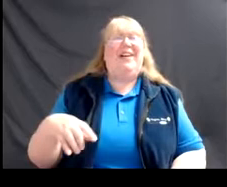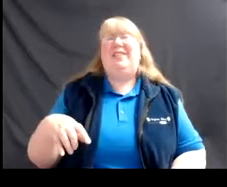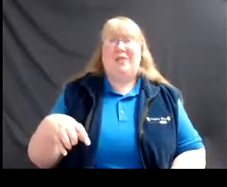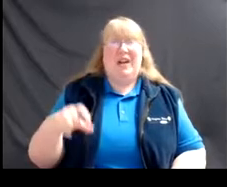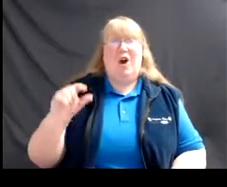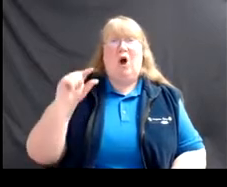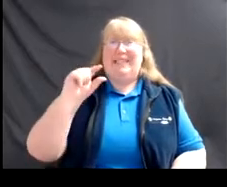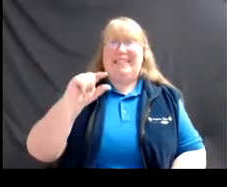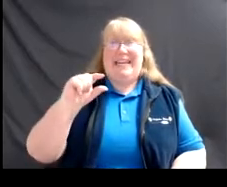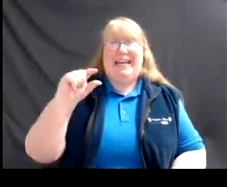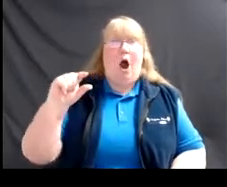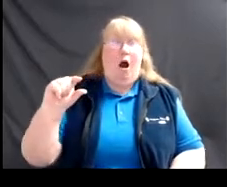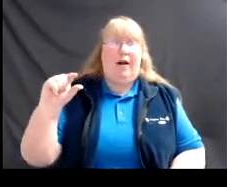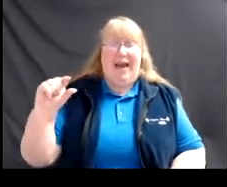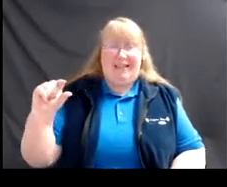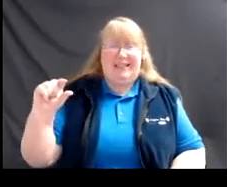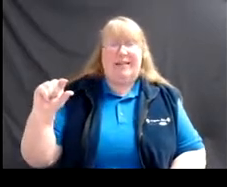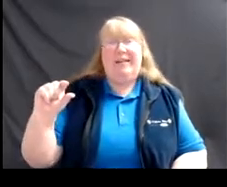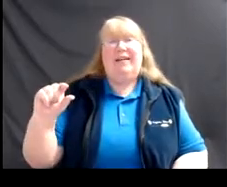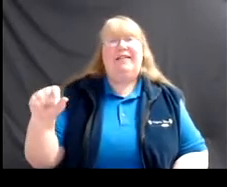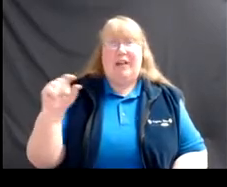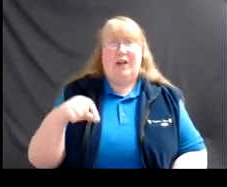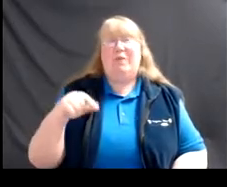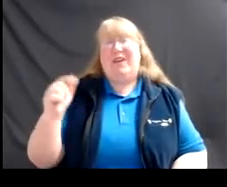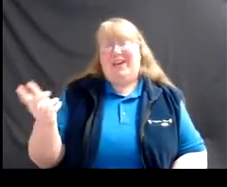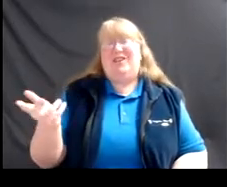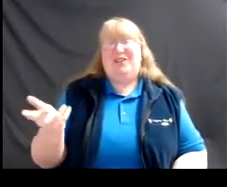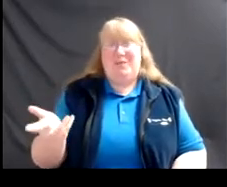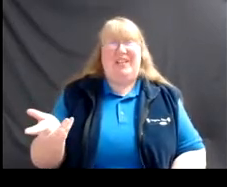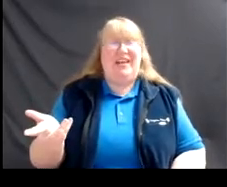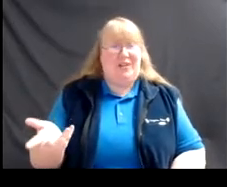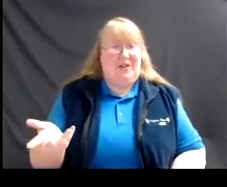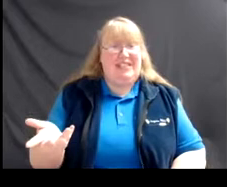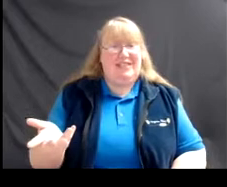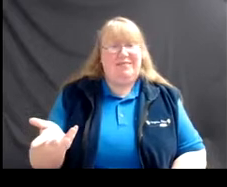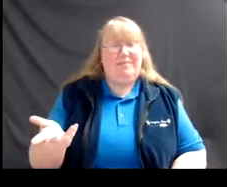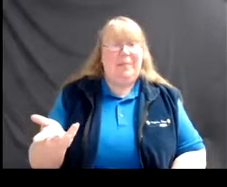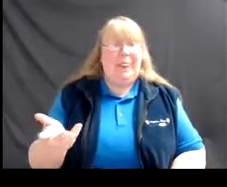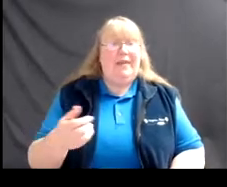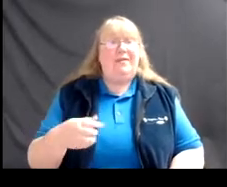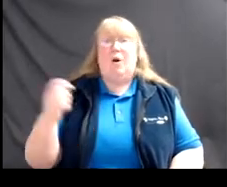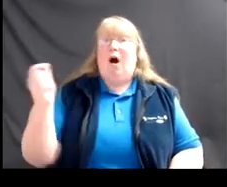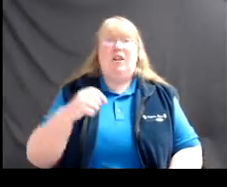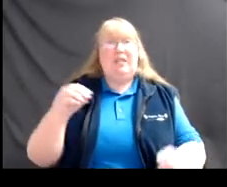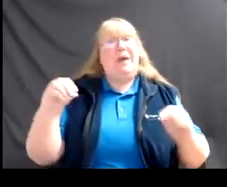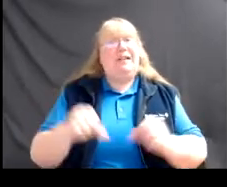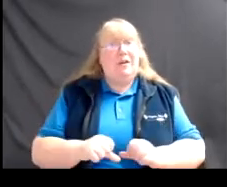there is one called TRS: Telecommunications Relay Service. So, all of us pay a little